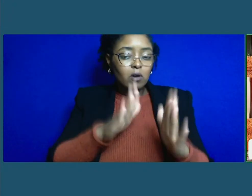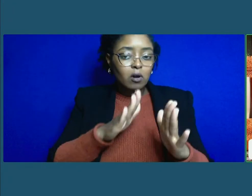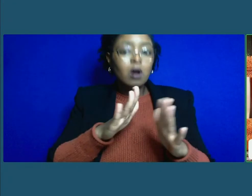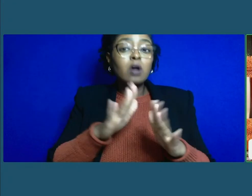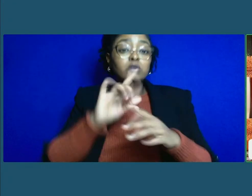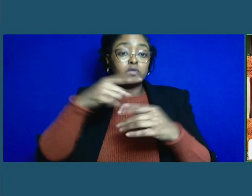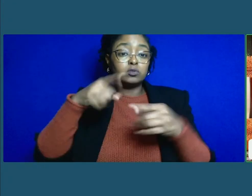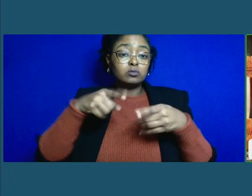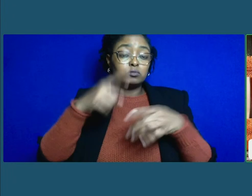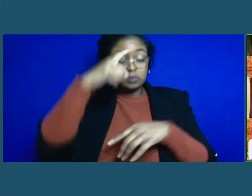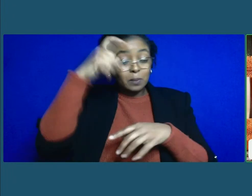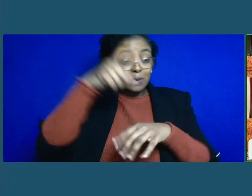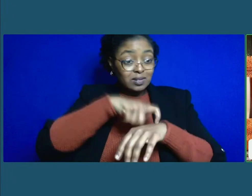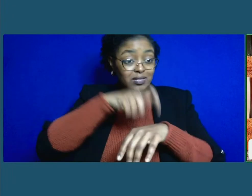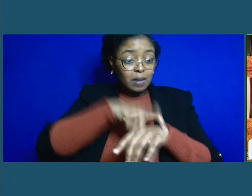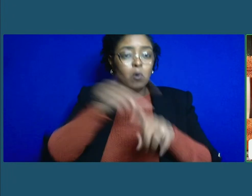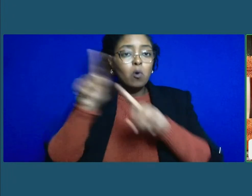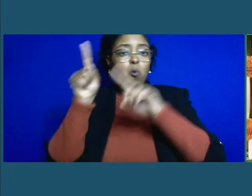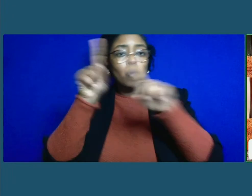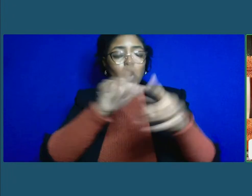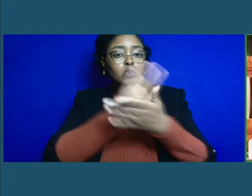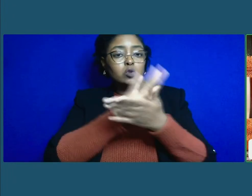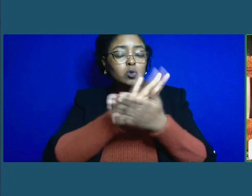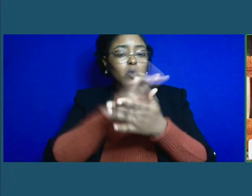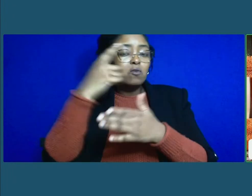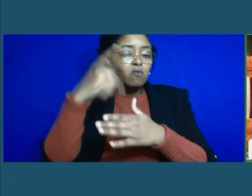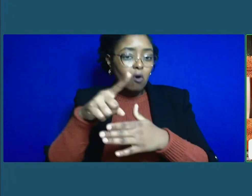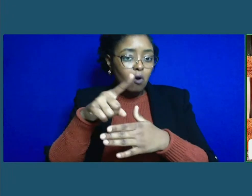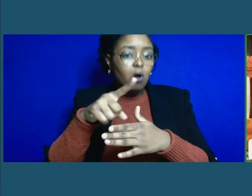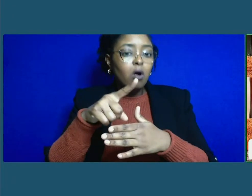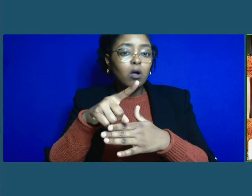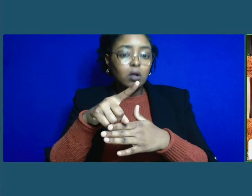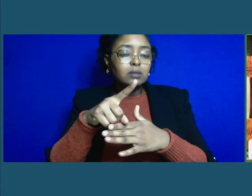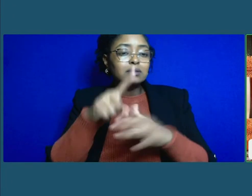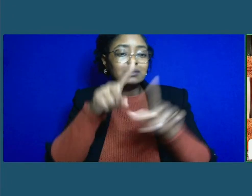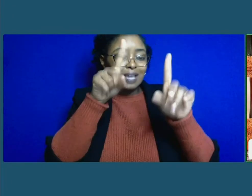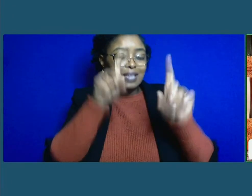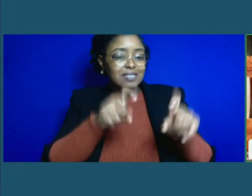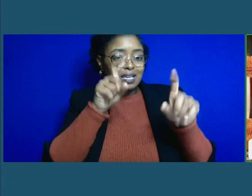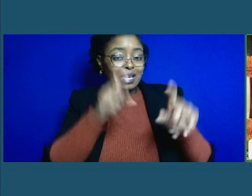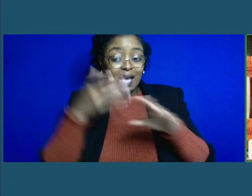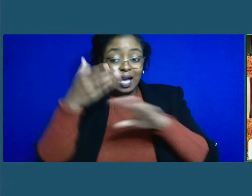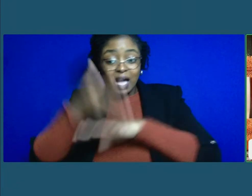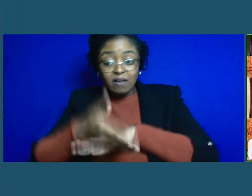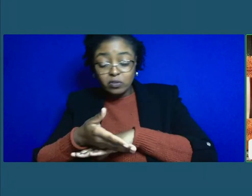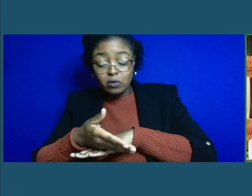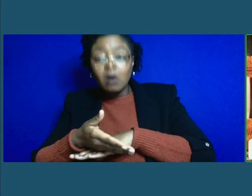required to go to the school in the summer for is all testing, and afterwards, the person